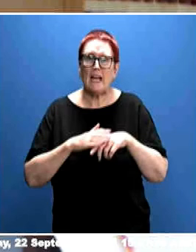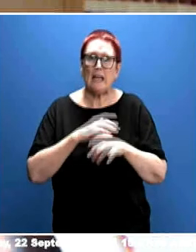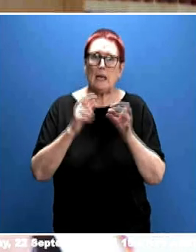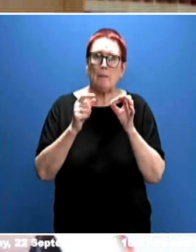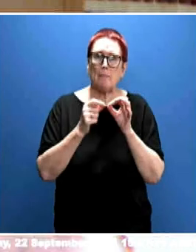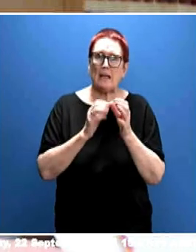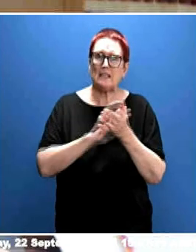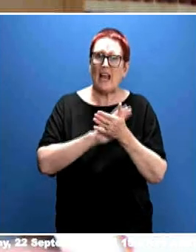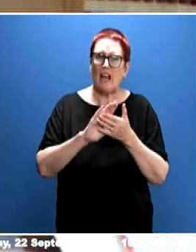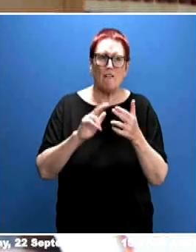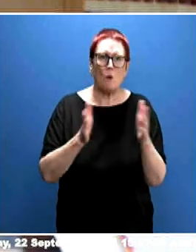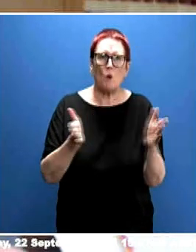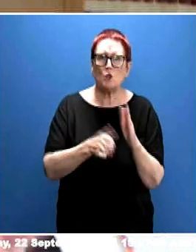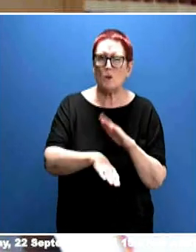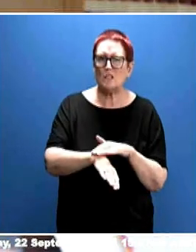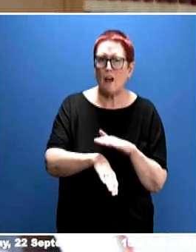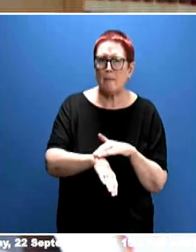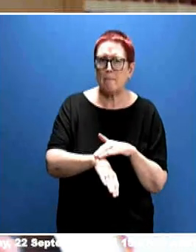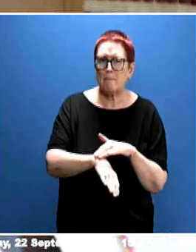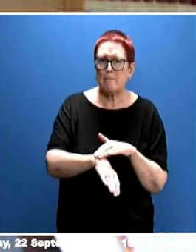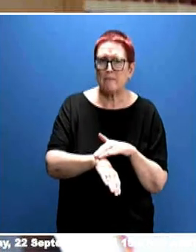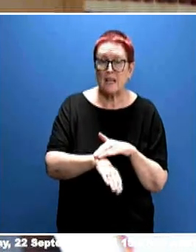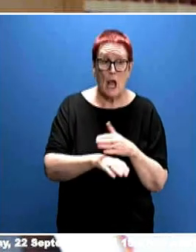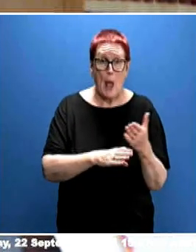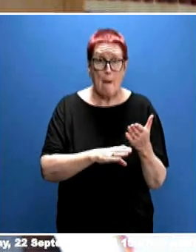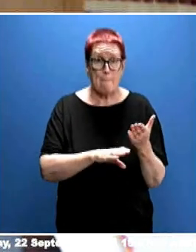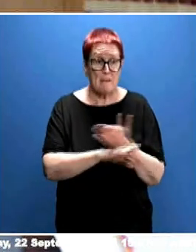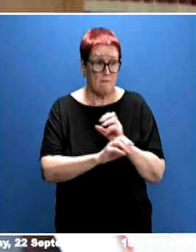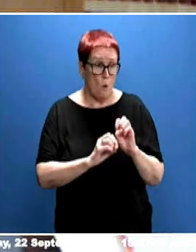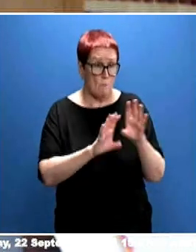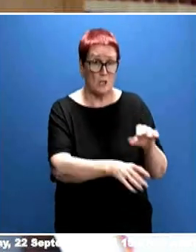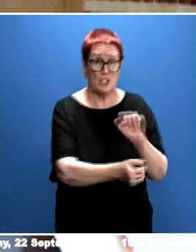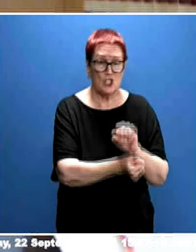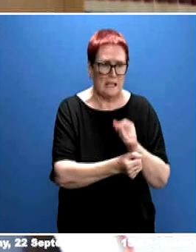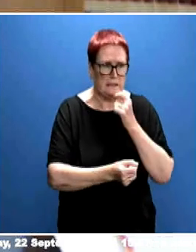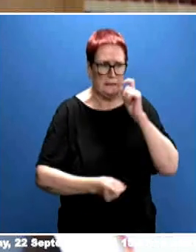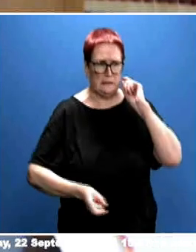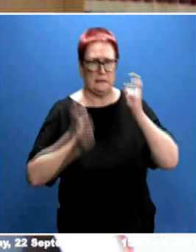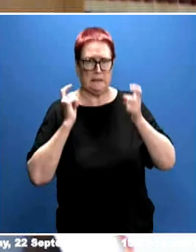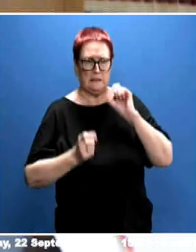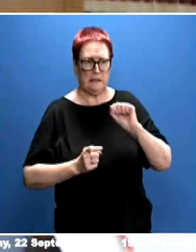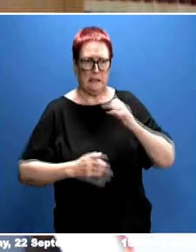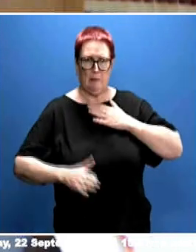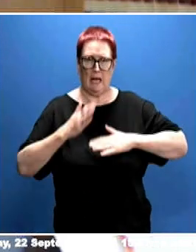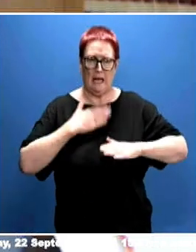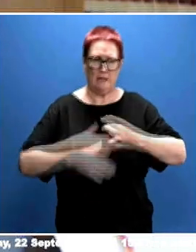There have been real concerns before they went to the Banksia and the concerns around risky behaviour have continued whilst they were at Banksia.